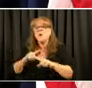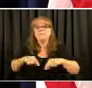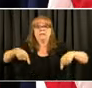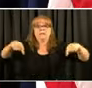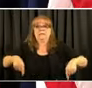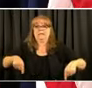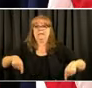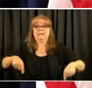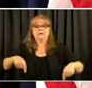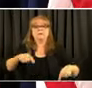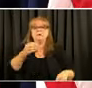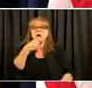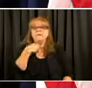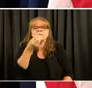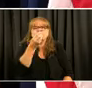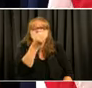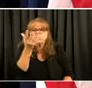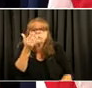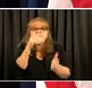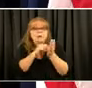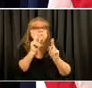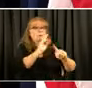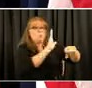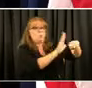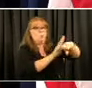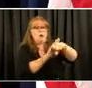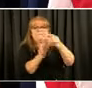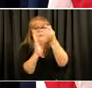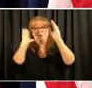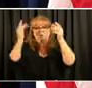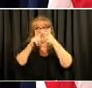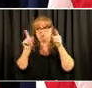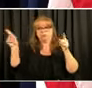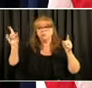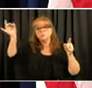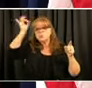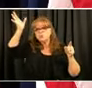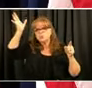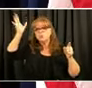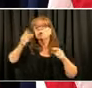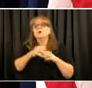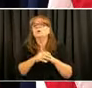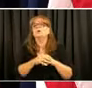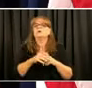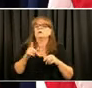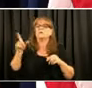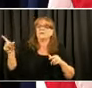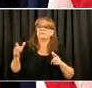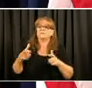really um did not was it was successfully kept away from uh where there was uh development in